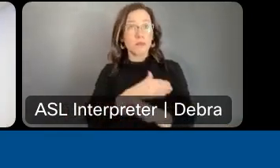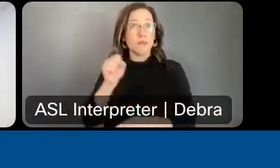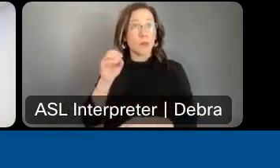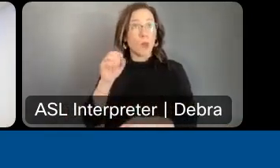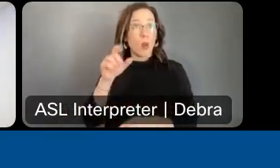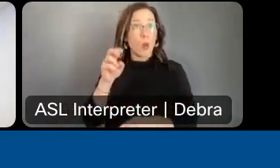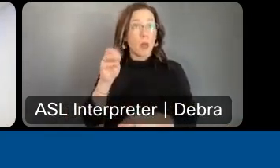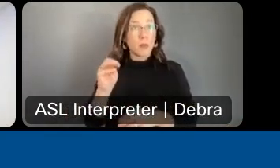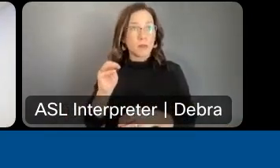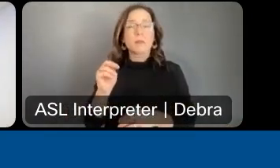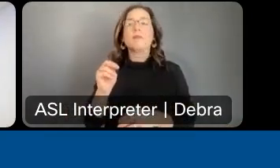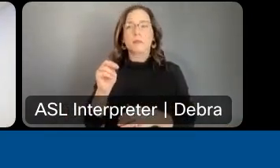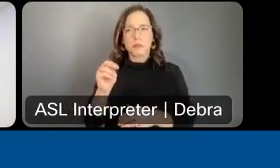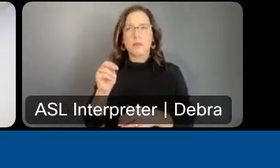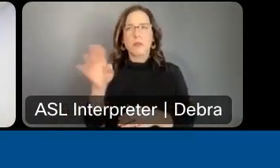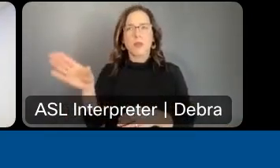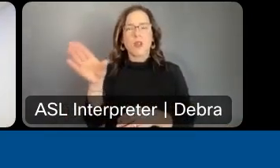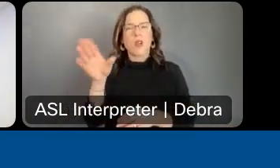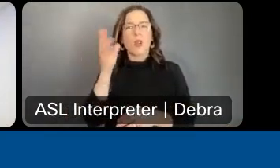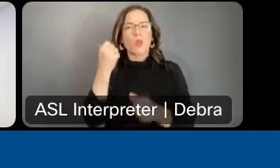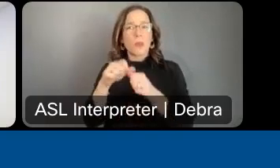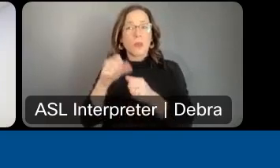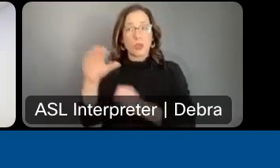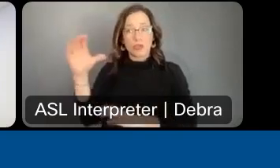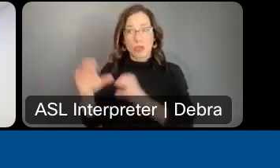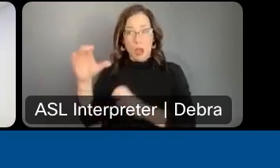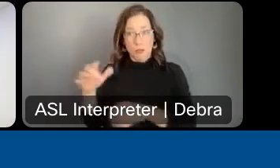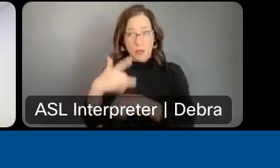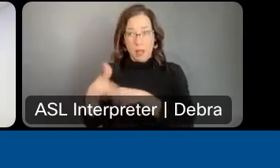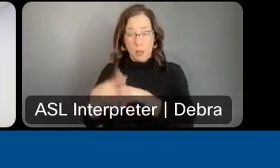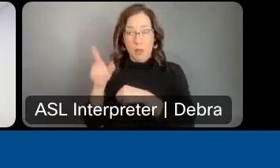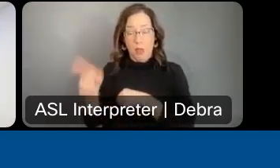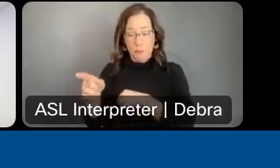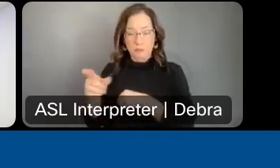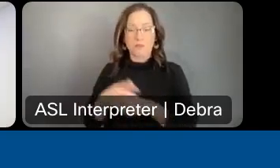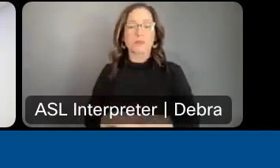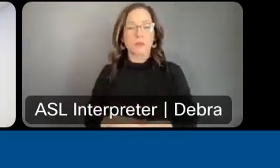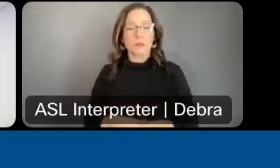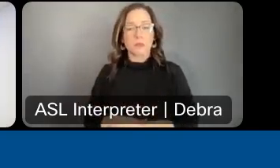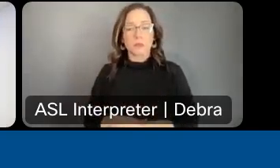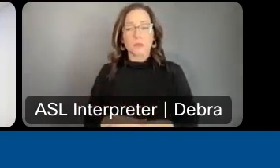I want to remind everybody that we have chat available. As you can see in the chat there's the link